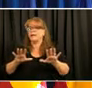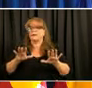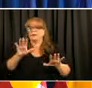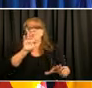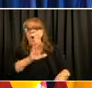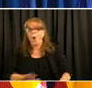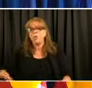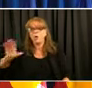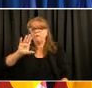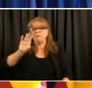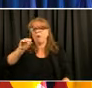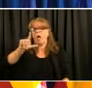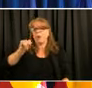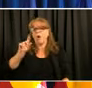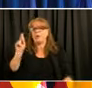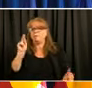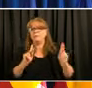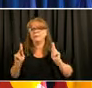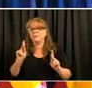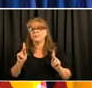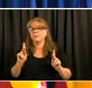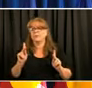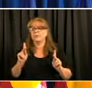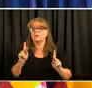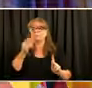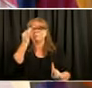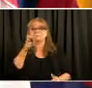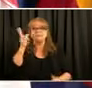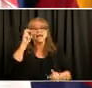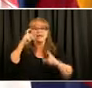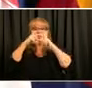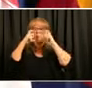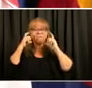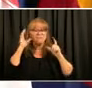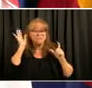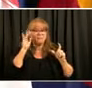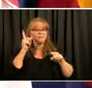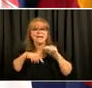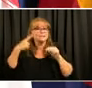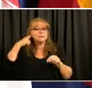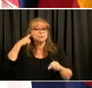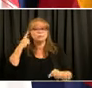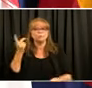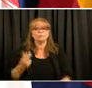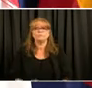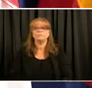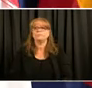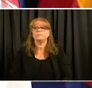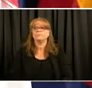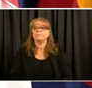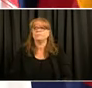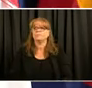been mostly contained yeah so we certainly have seen outbreaks in k-12 settings those outbreaks